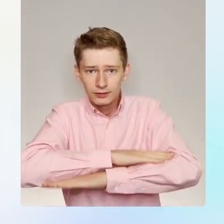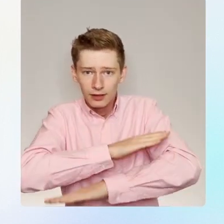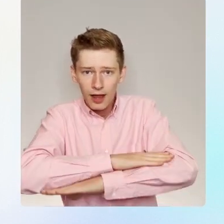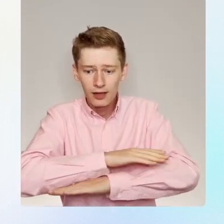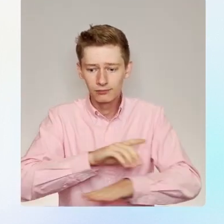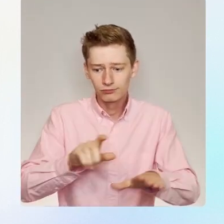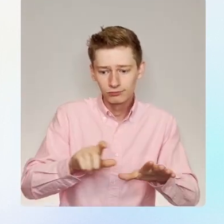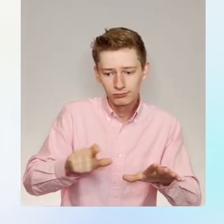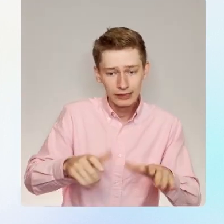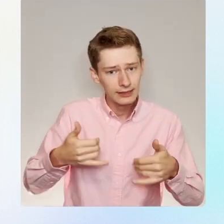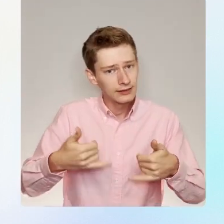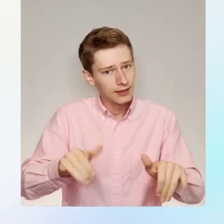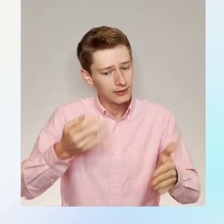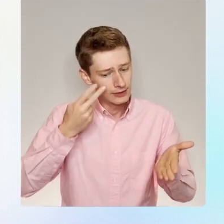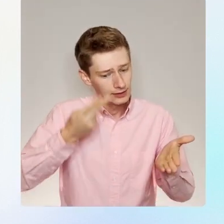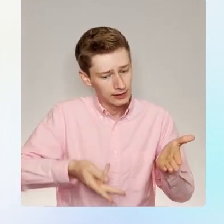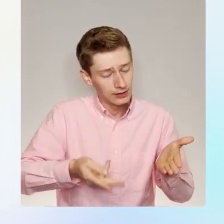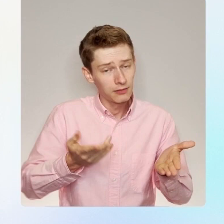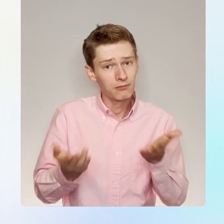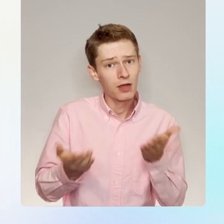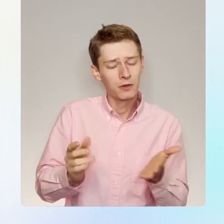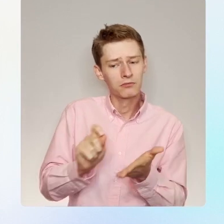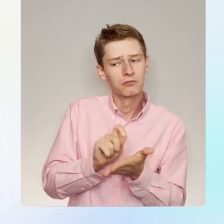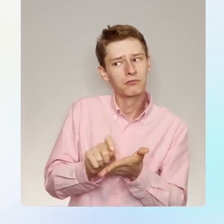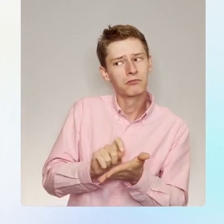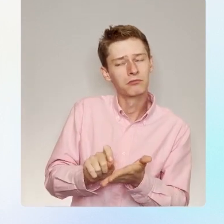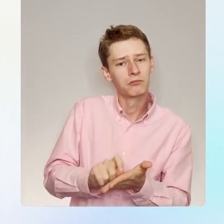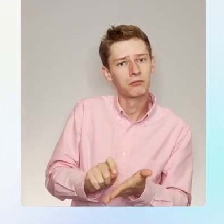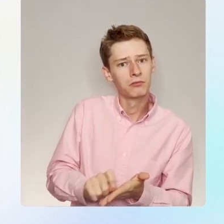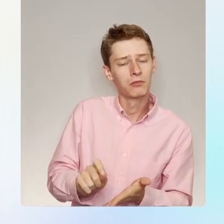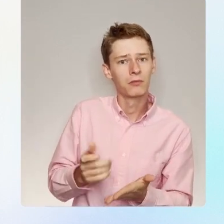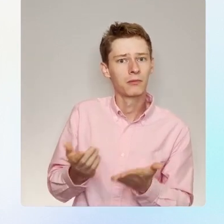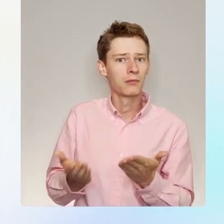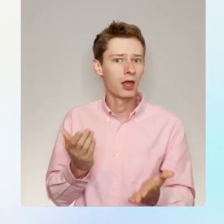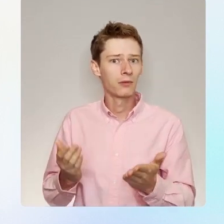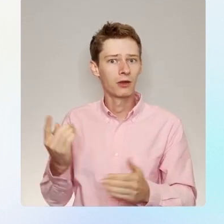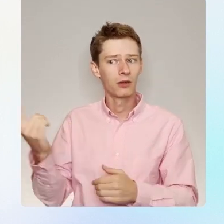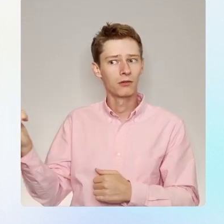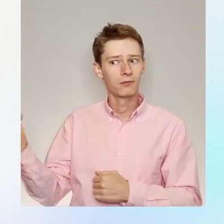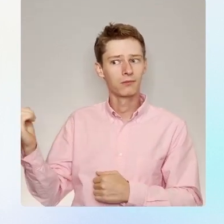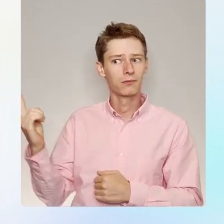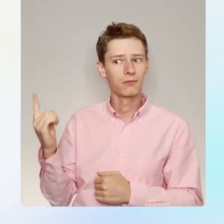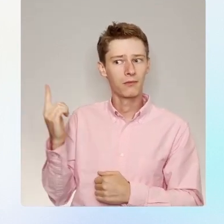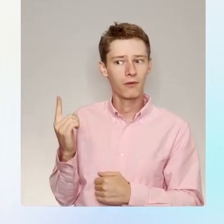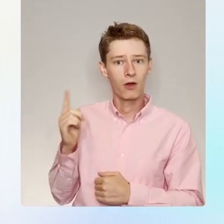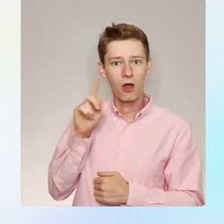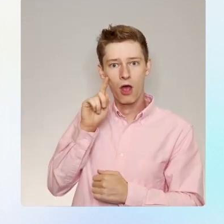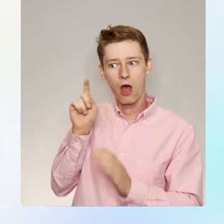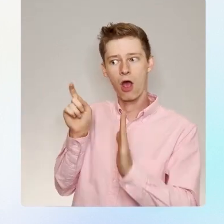and keyboard and maybe take some notes or when someone walks in the room so you can say hi.